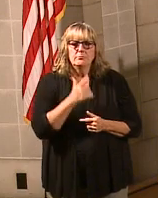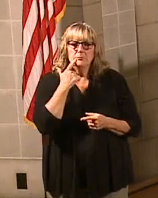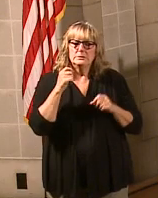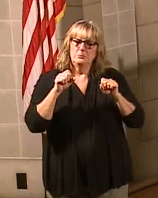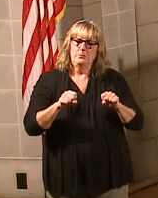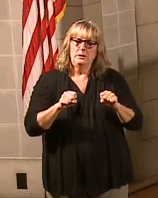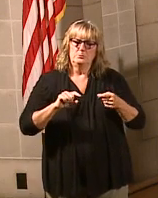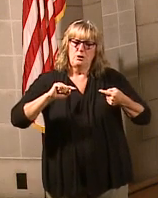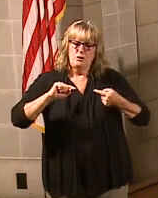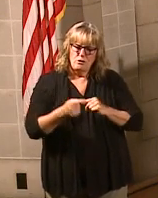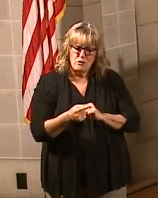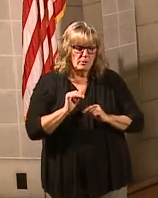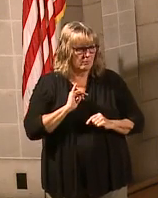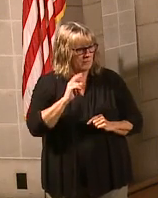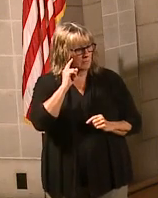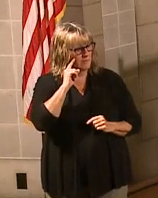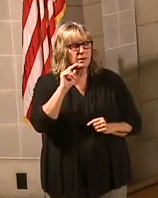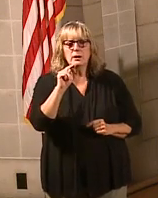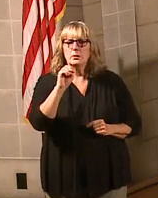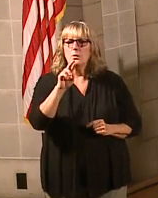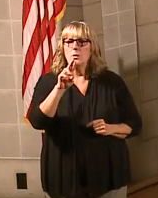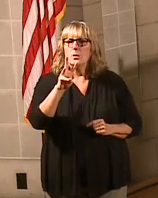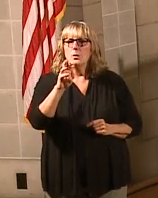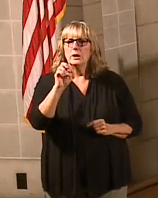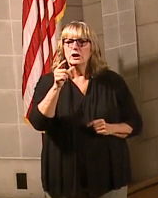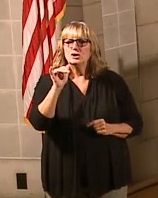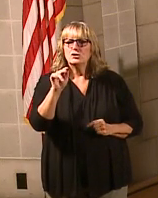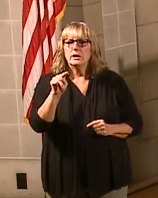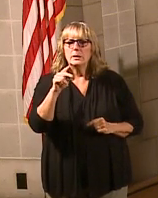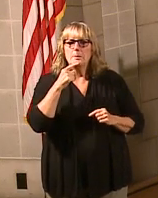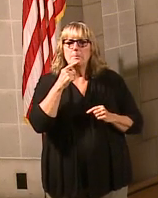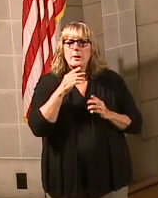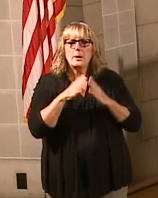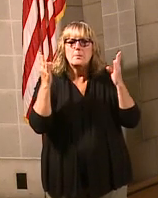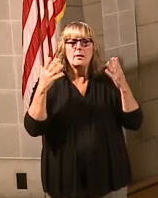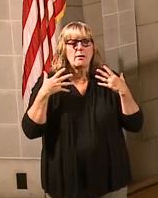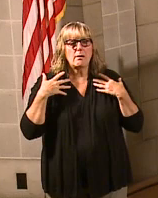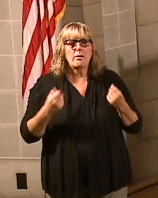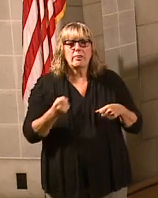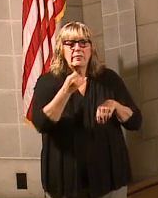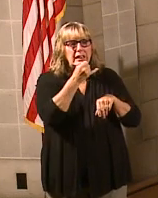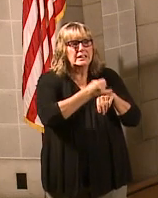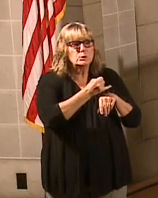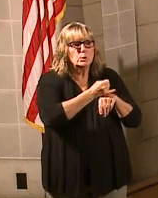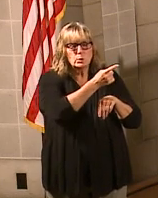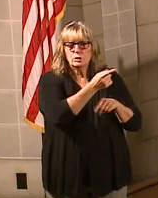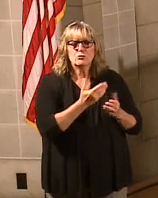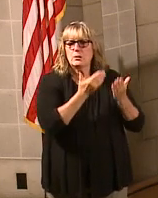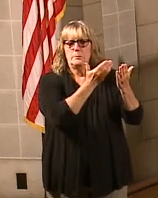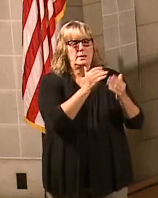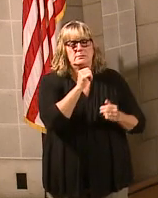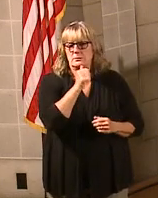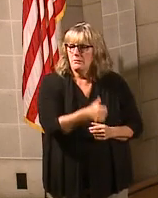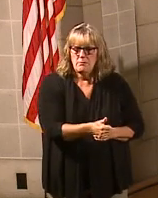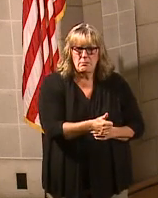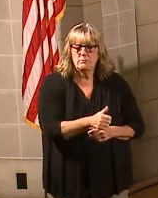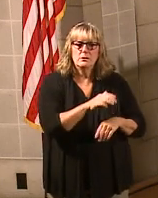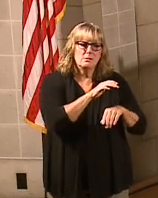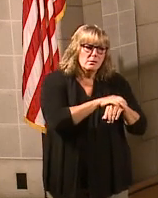KIDS TO BE ABLE TO -- REQUIRING KIDS TO WEAR MASKS IN SCHOOLS, IN FACT, BECAUSE OF THE